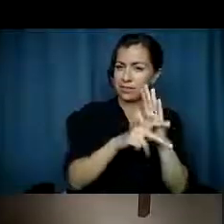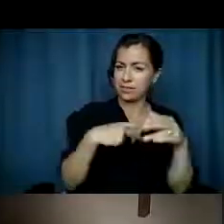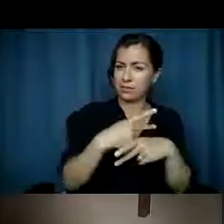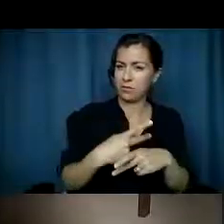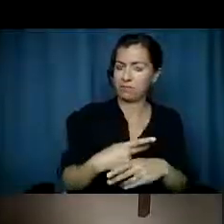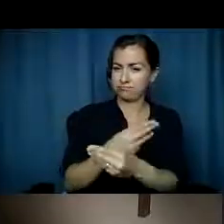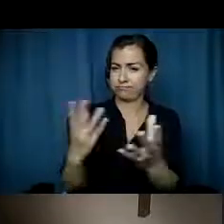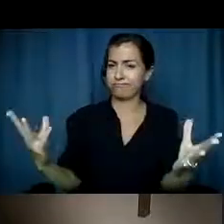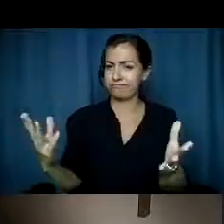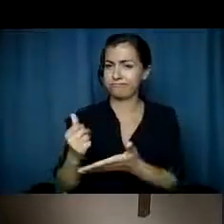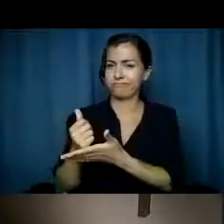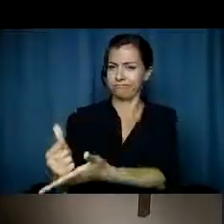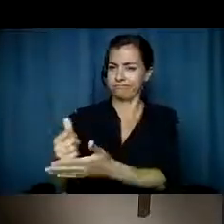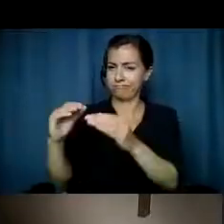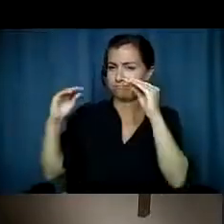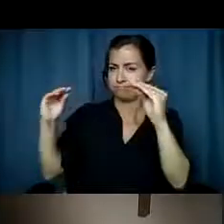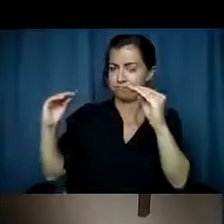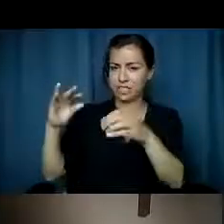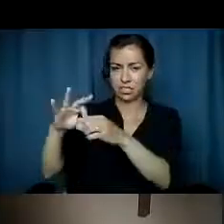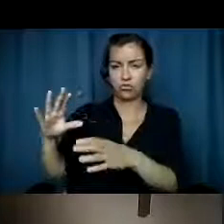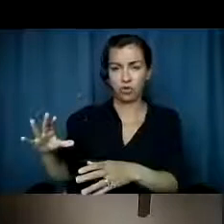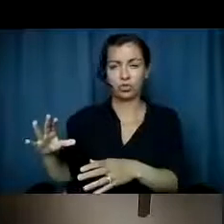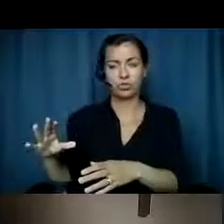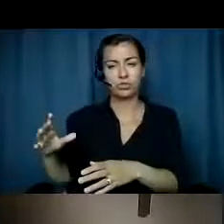As you can see, Oregon was ranked number five,